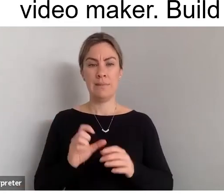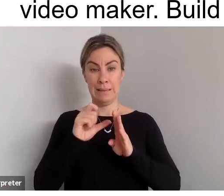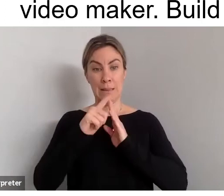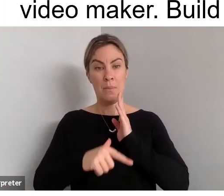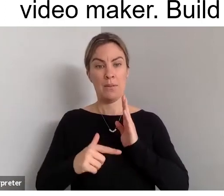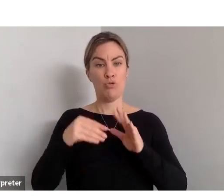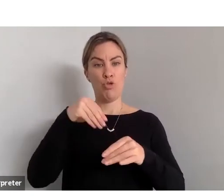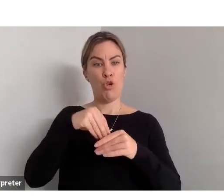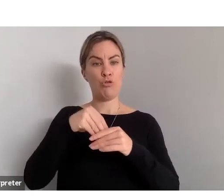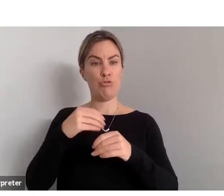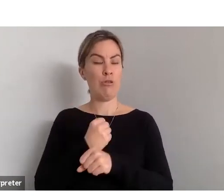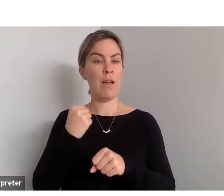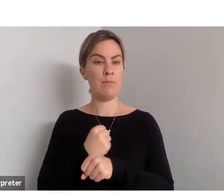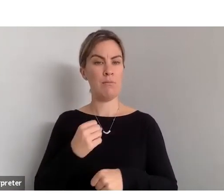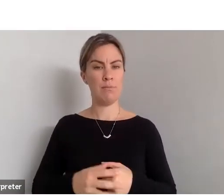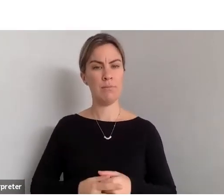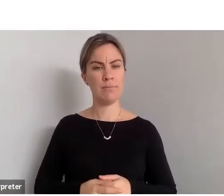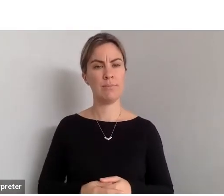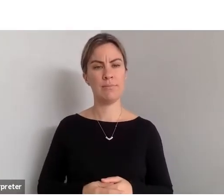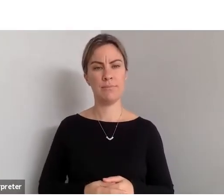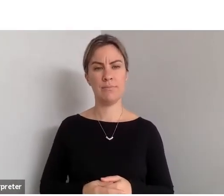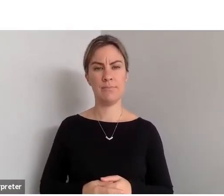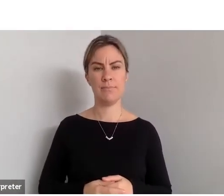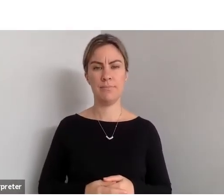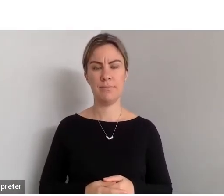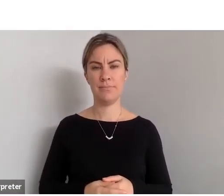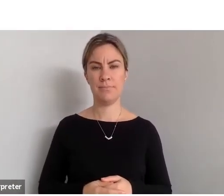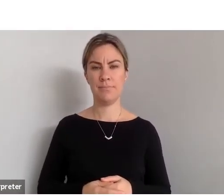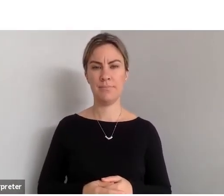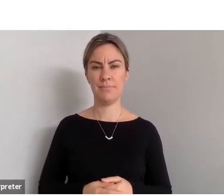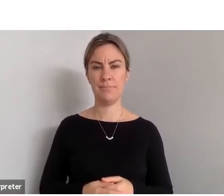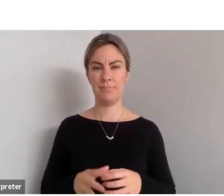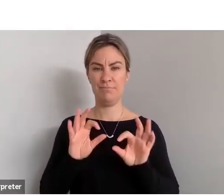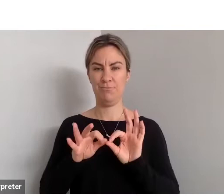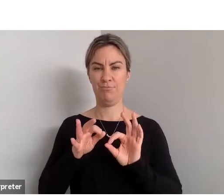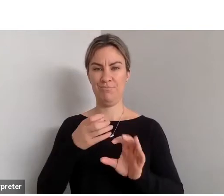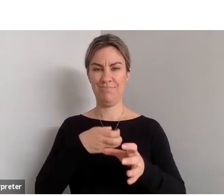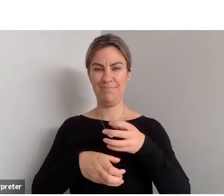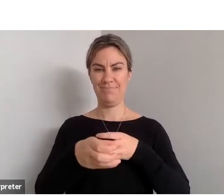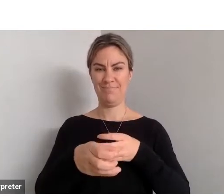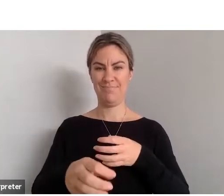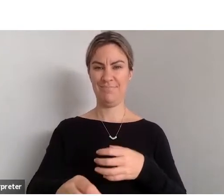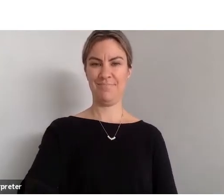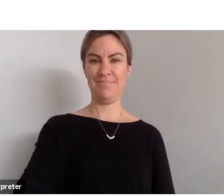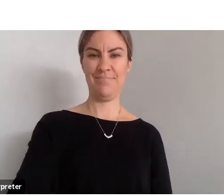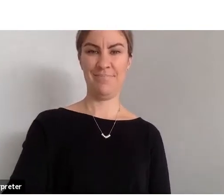Here are just some general tips that I wanted to include on thoughtful representation.